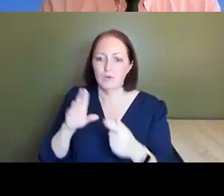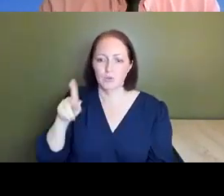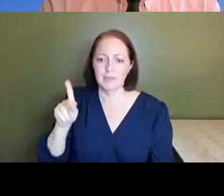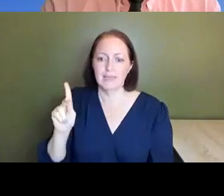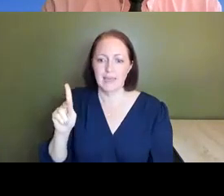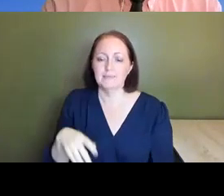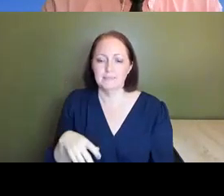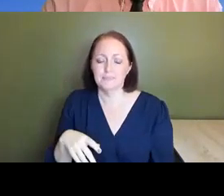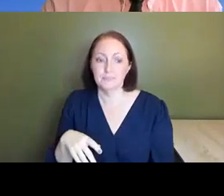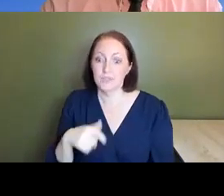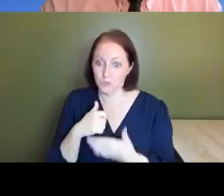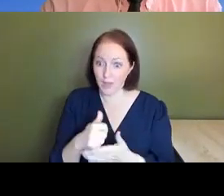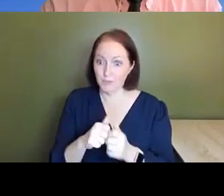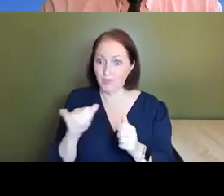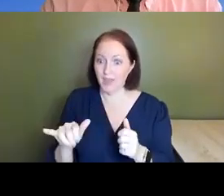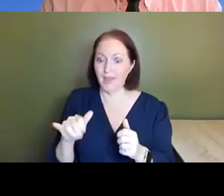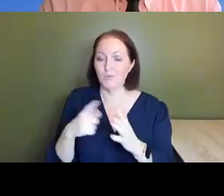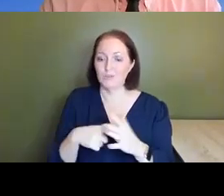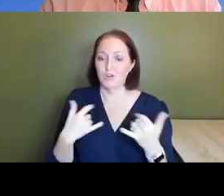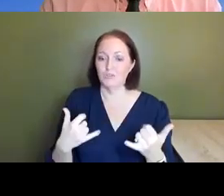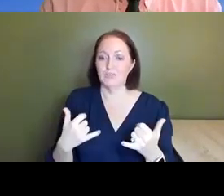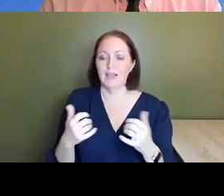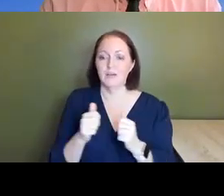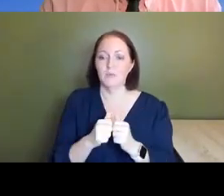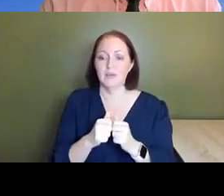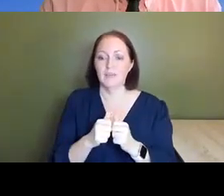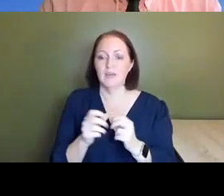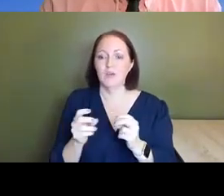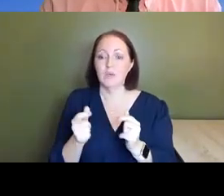So to help you with that we’ll start today with a quick review of the research which